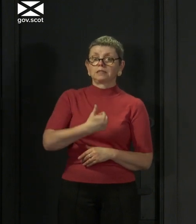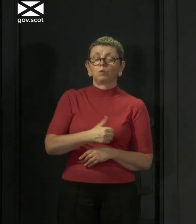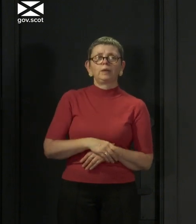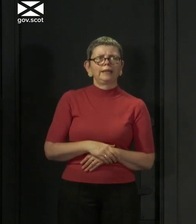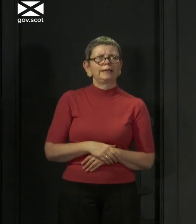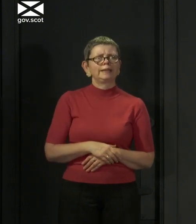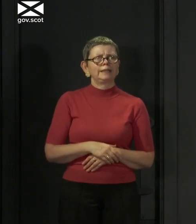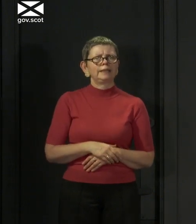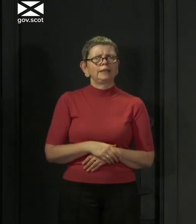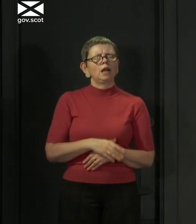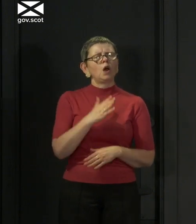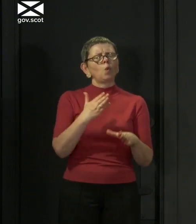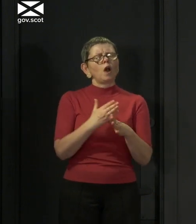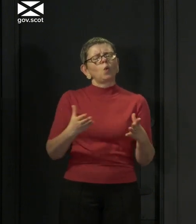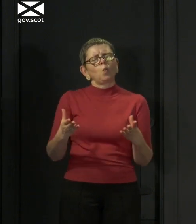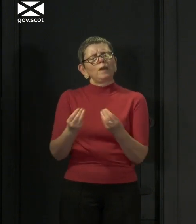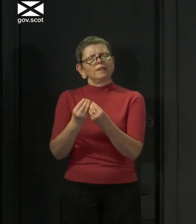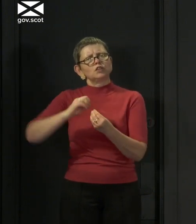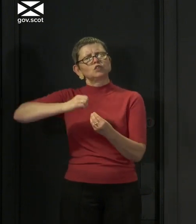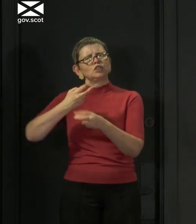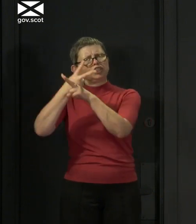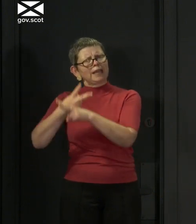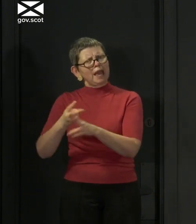before we work very closely with Scottish Care. The health secretary, who is not with